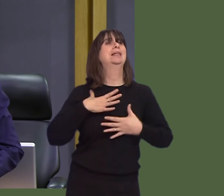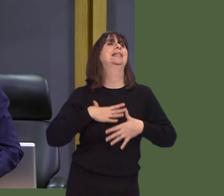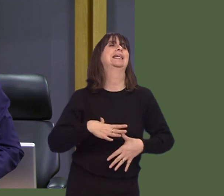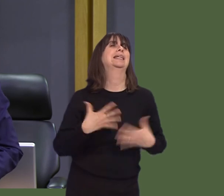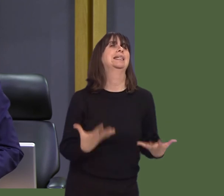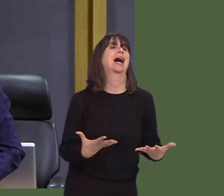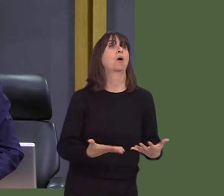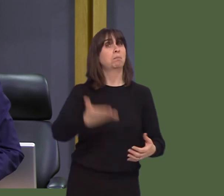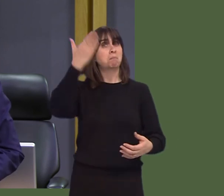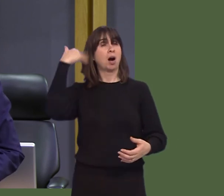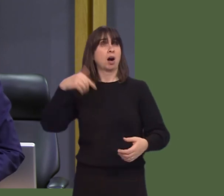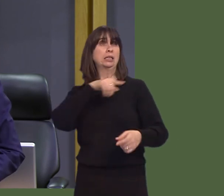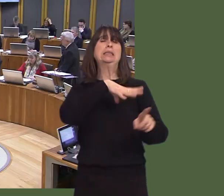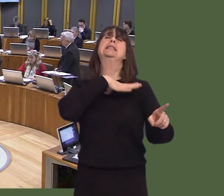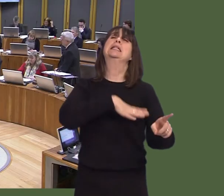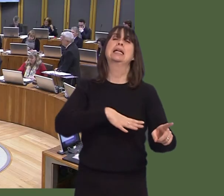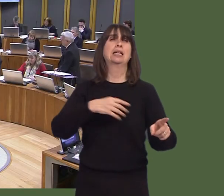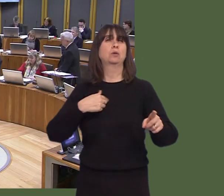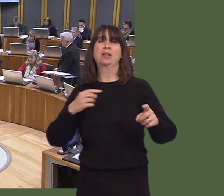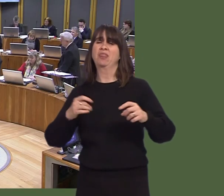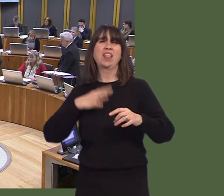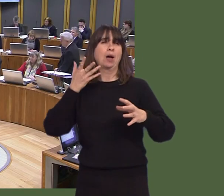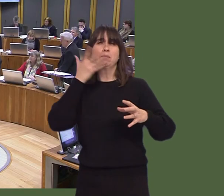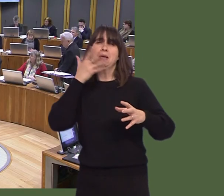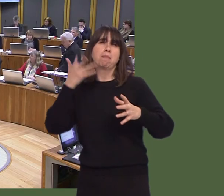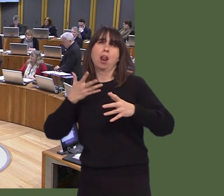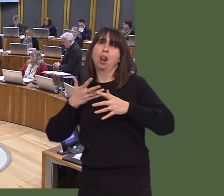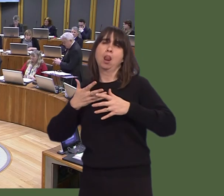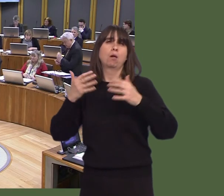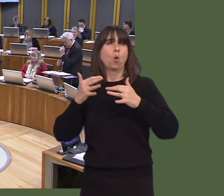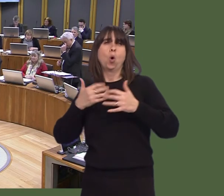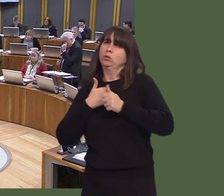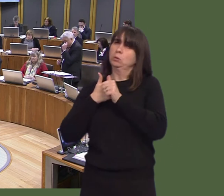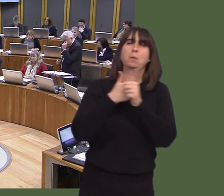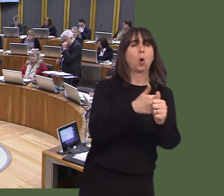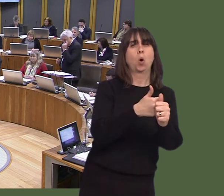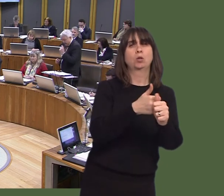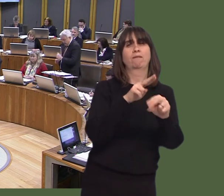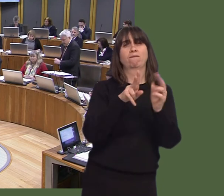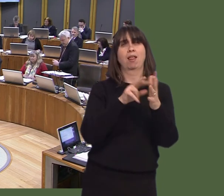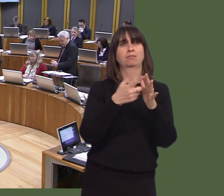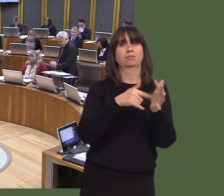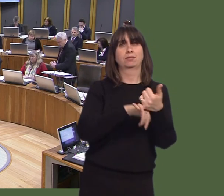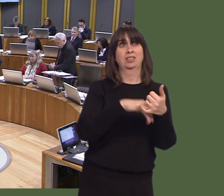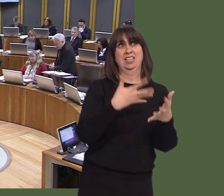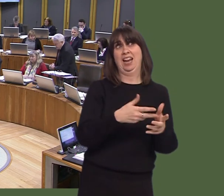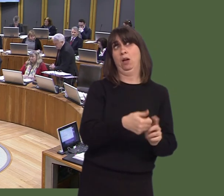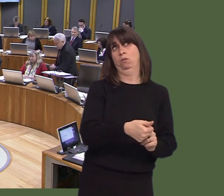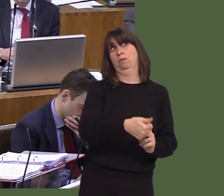Carwyn Jones AM: Many of us were in school in the 1980s, and despite the best efforts